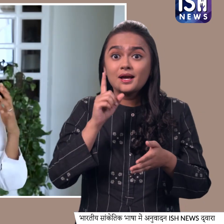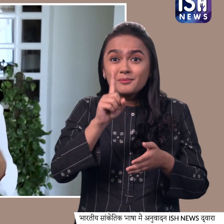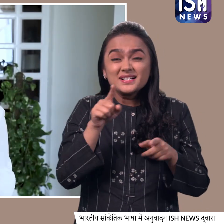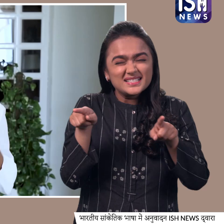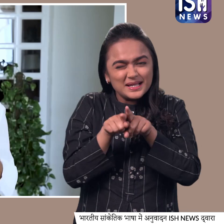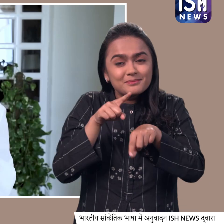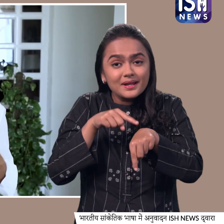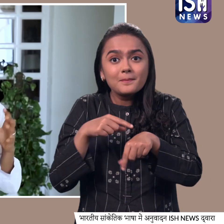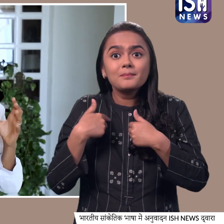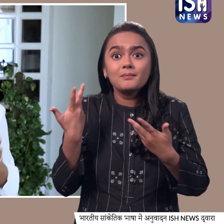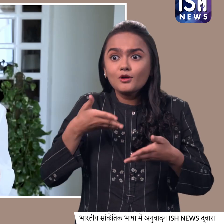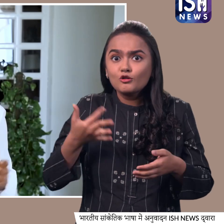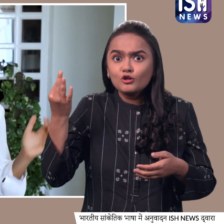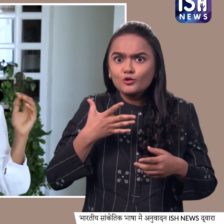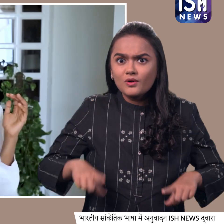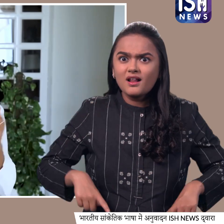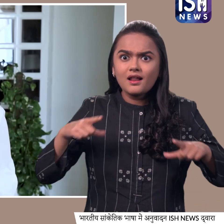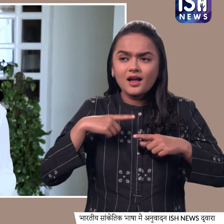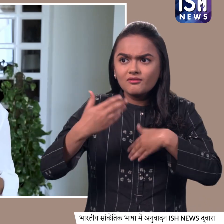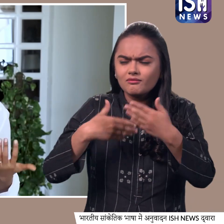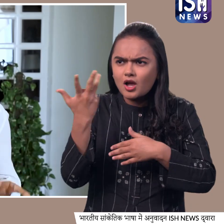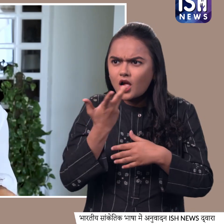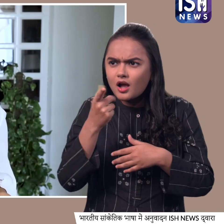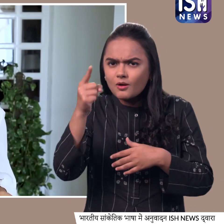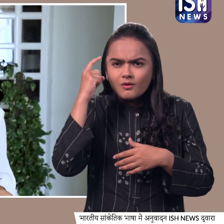But at the same time we have also kept in mind the modern times.